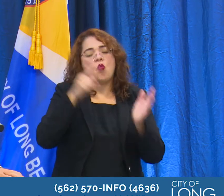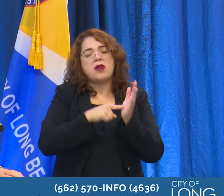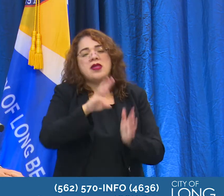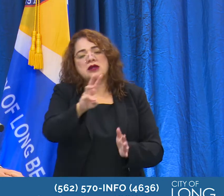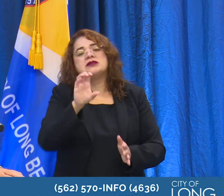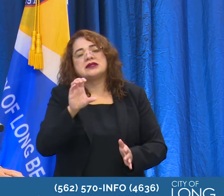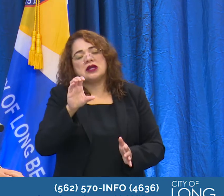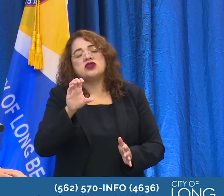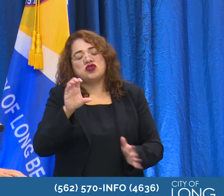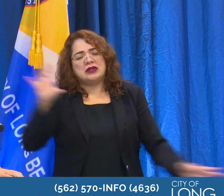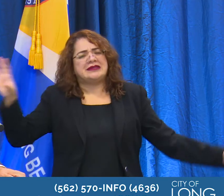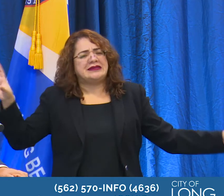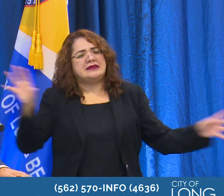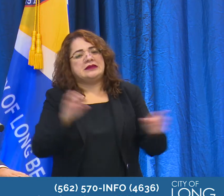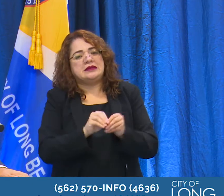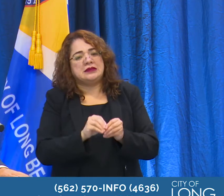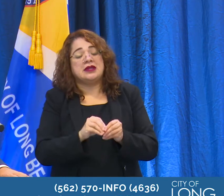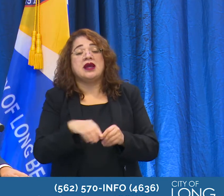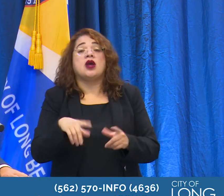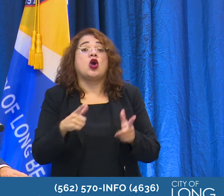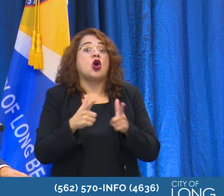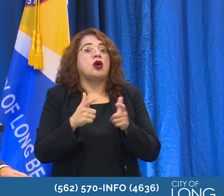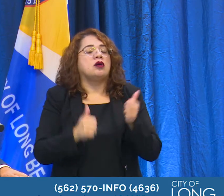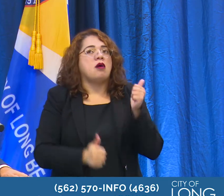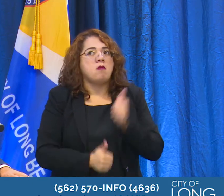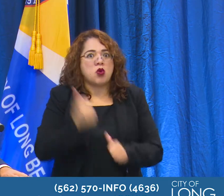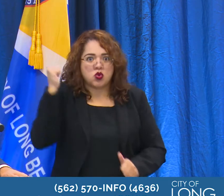It's the most and largest testing capacity